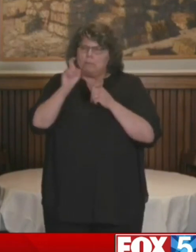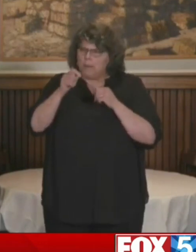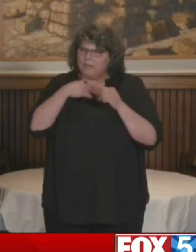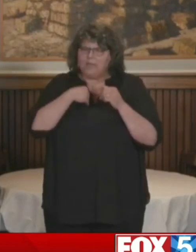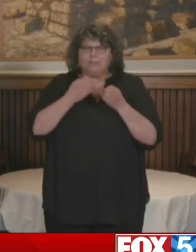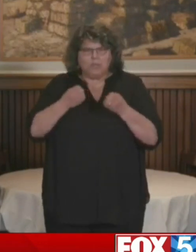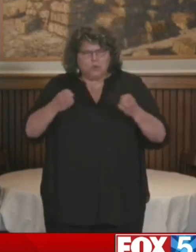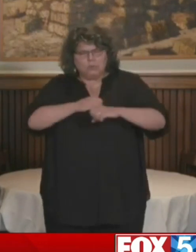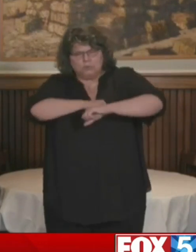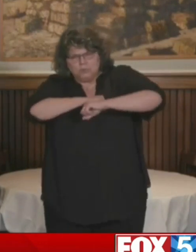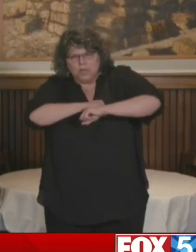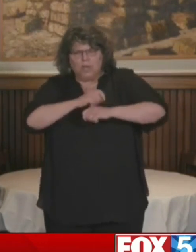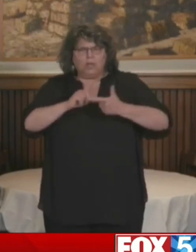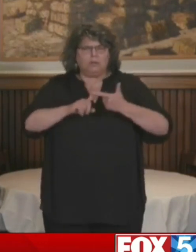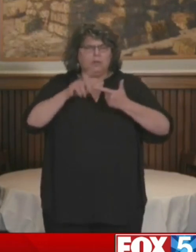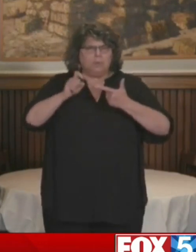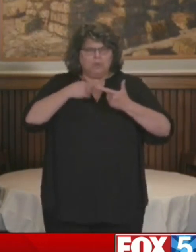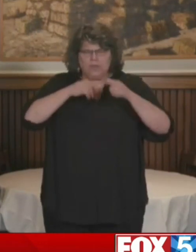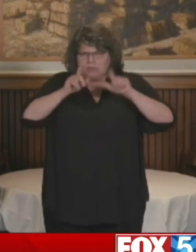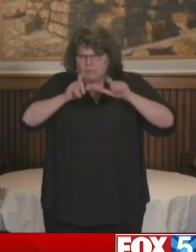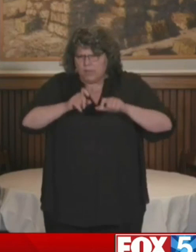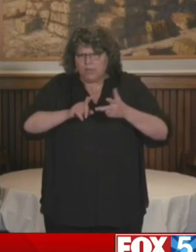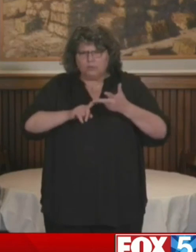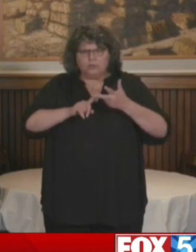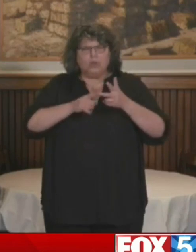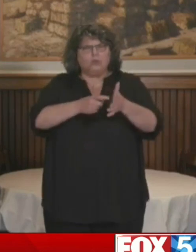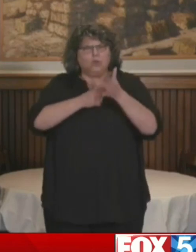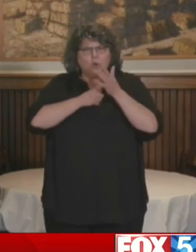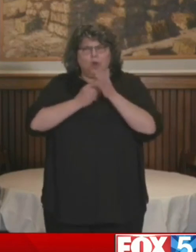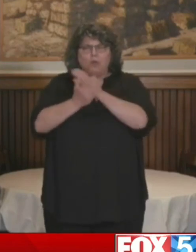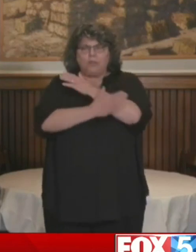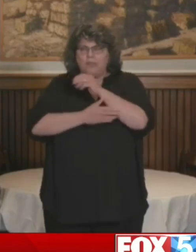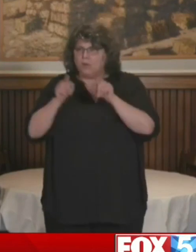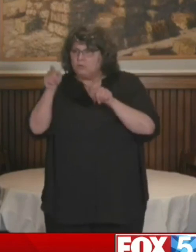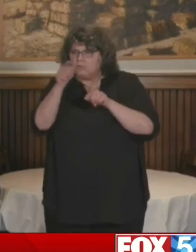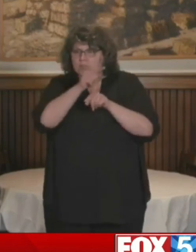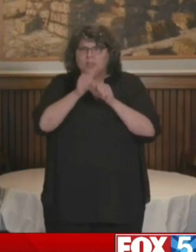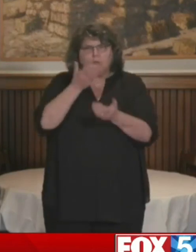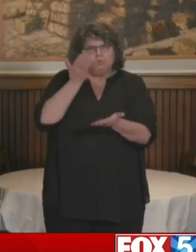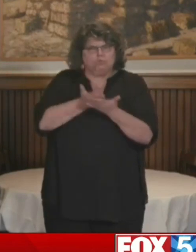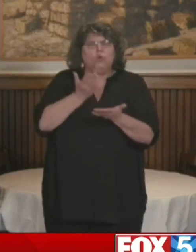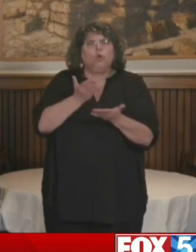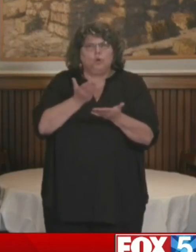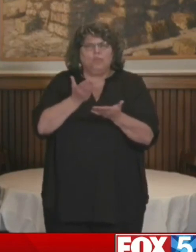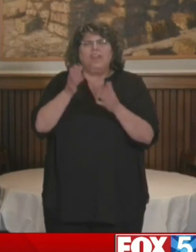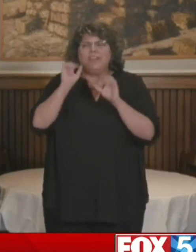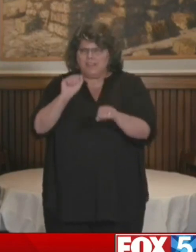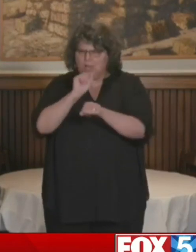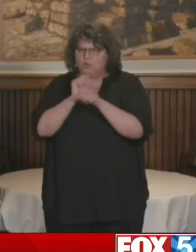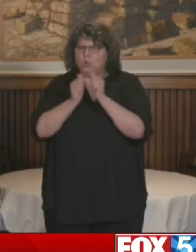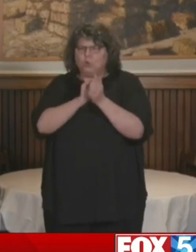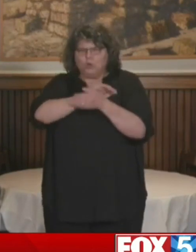AND MANY MANY OTHERS INCLUDING THOSE IN THE HEALTH FIELD NEED TO HAVE THE PROTECTION IN TERMS OF PROTECTIVE EQUIPMENT